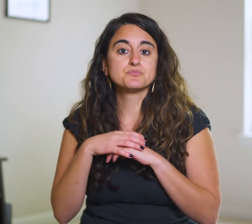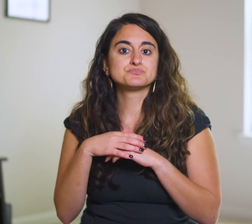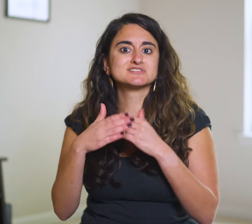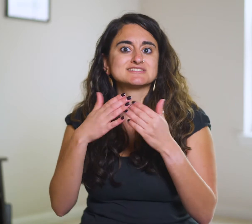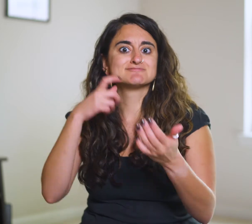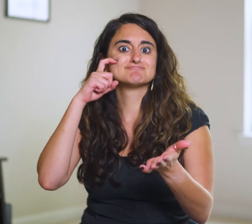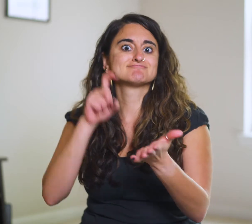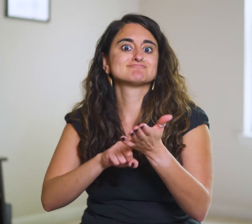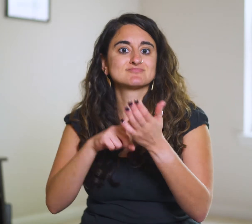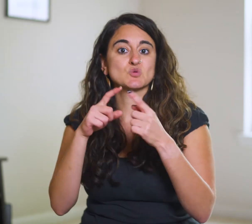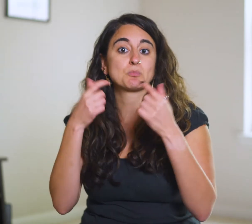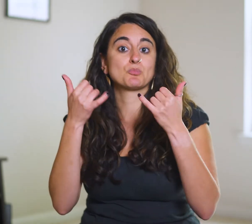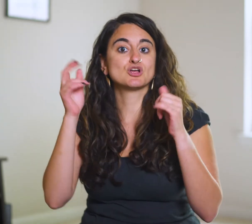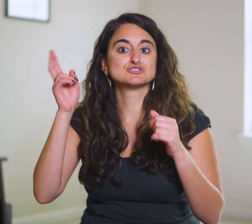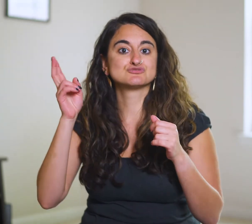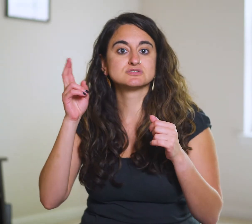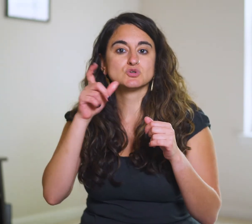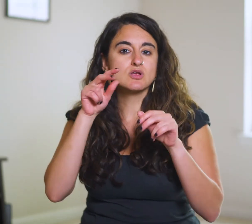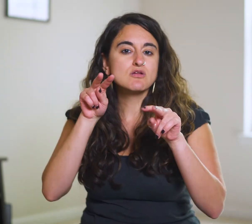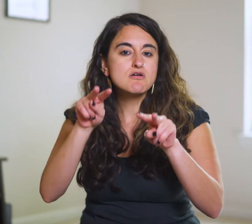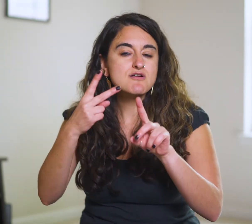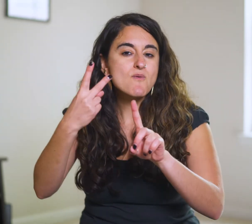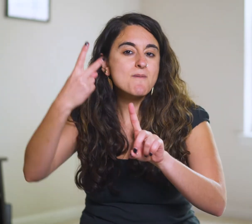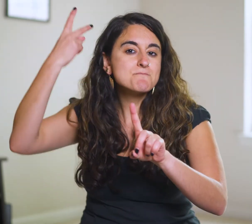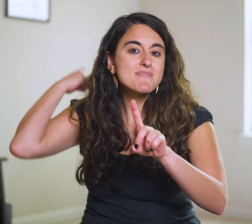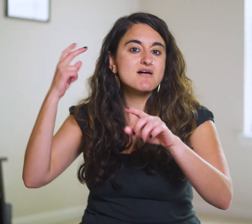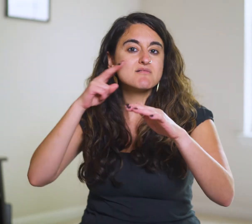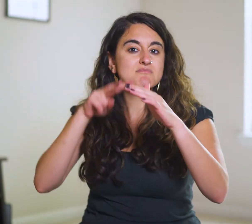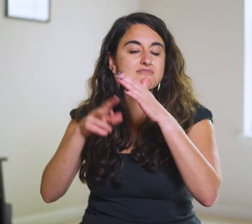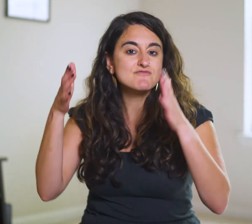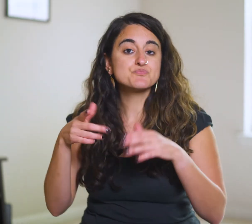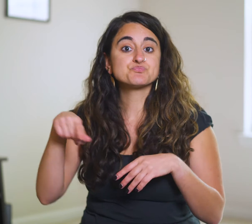but they’re easily recognizable to modern historians looking back on these prophecies.